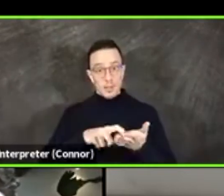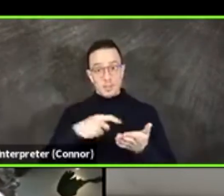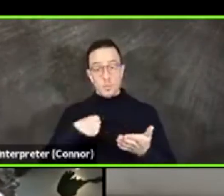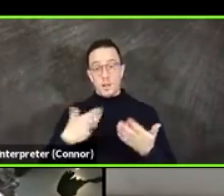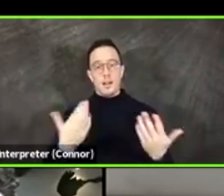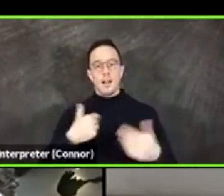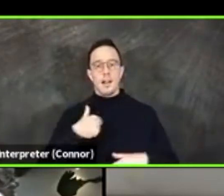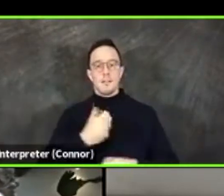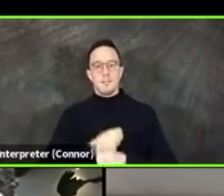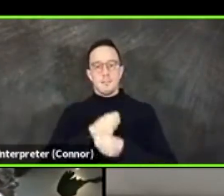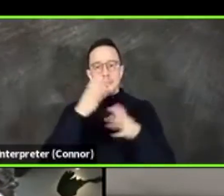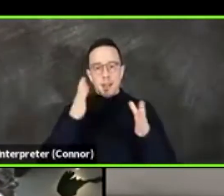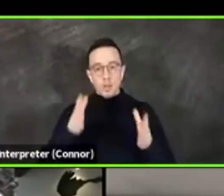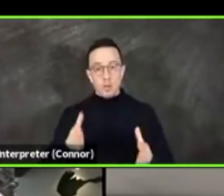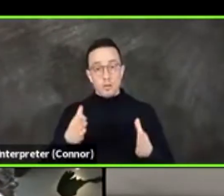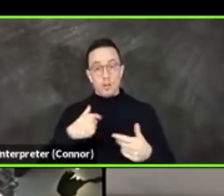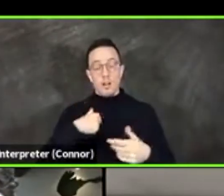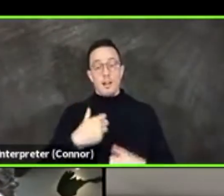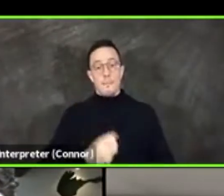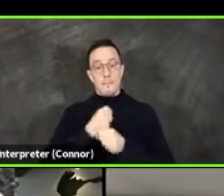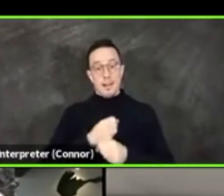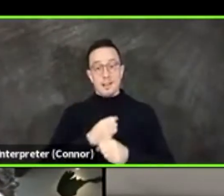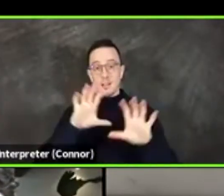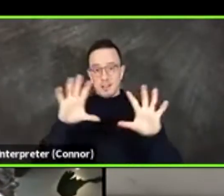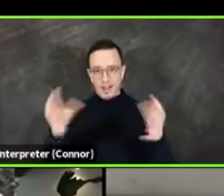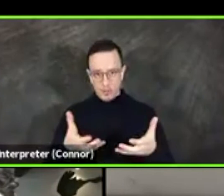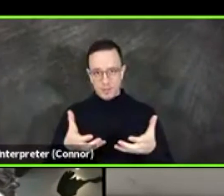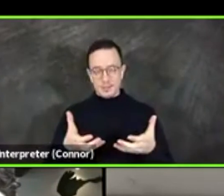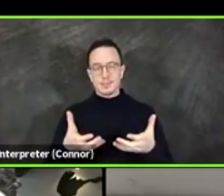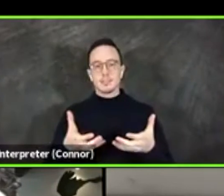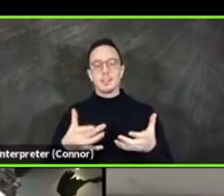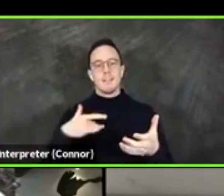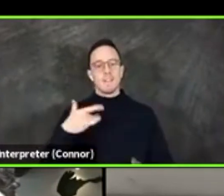A MAKER, I MAKE GATHERINGS THAT FEEL GOOD. YOU KNOW,